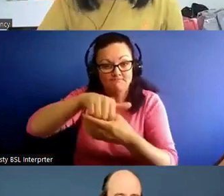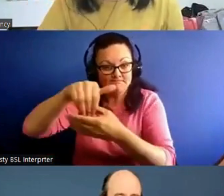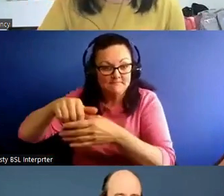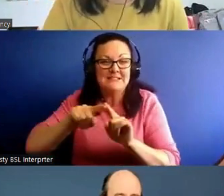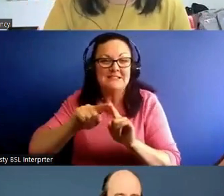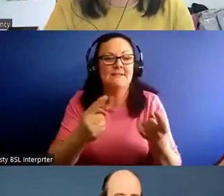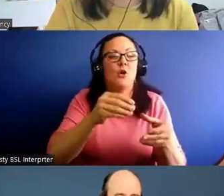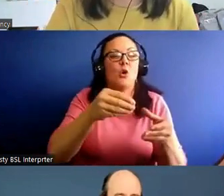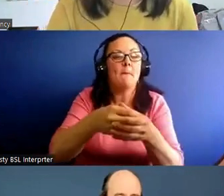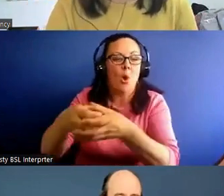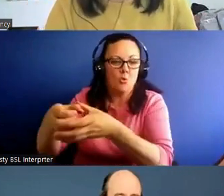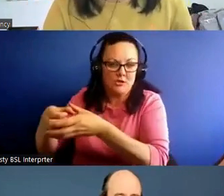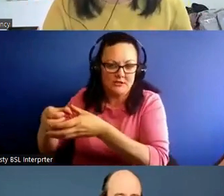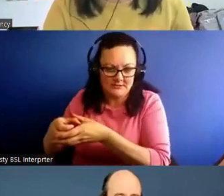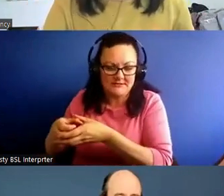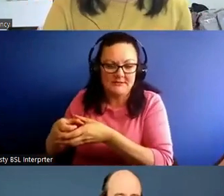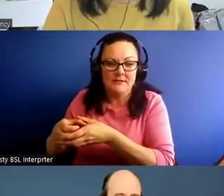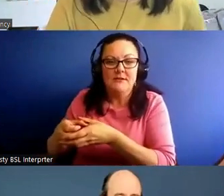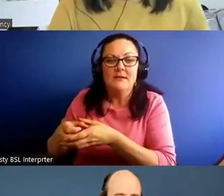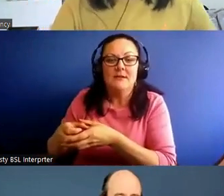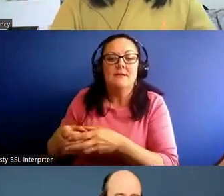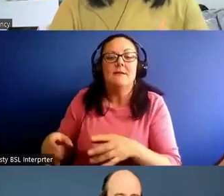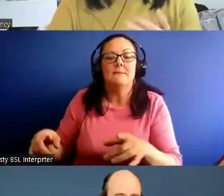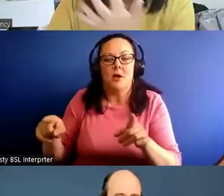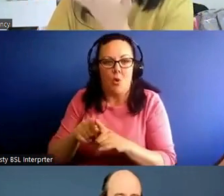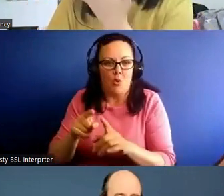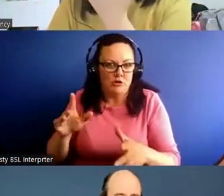But then is also serves a rational goal.